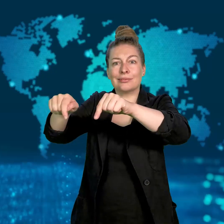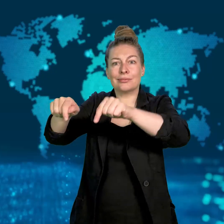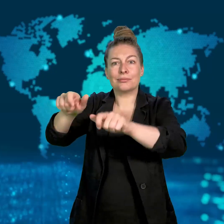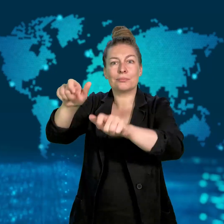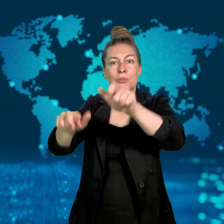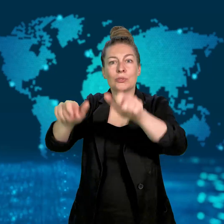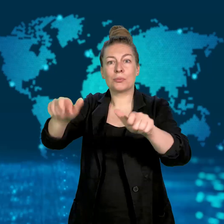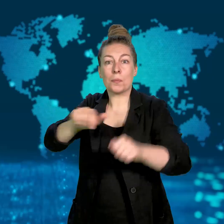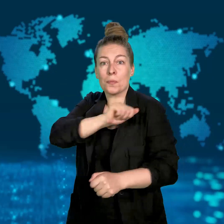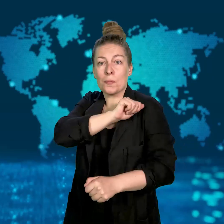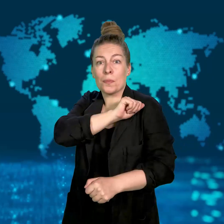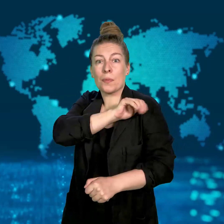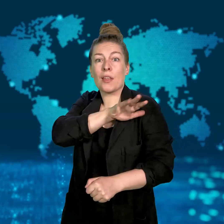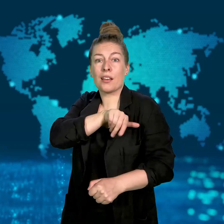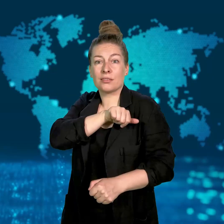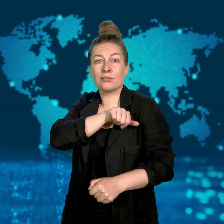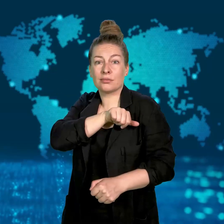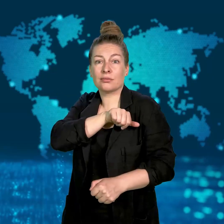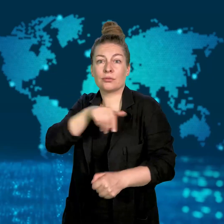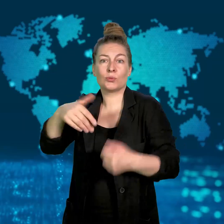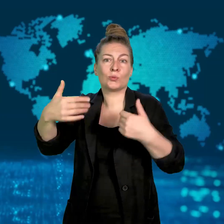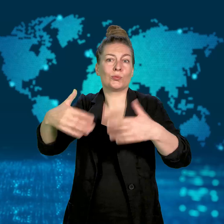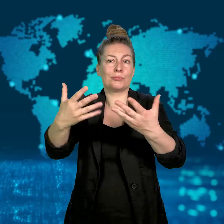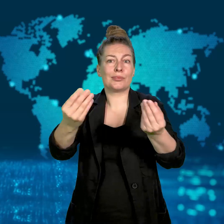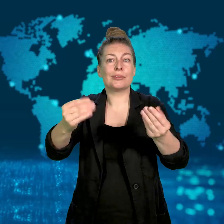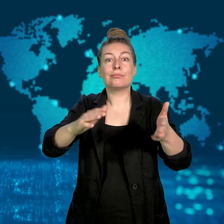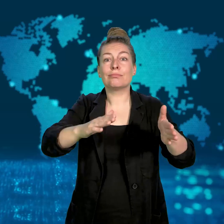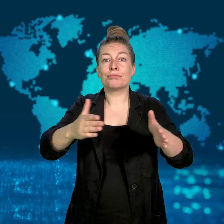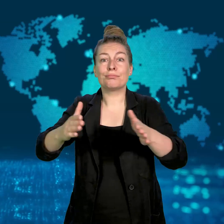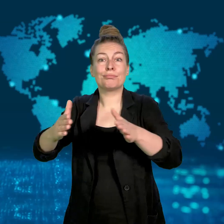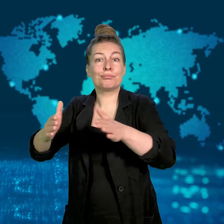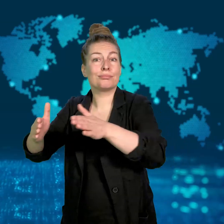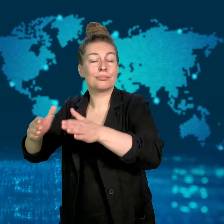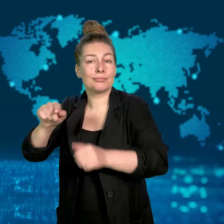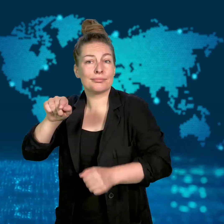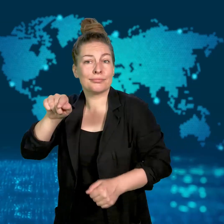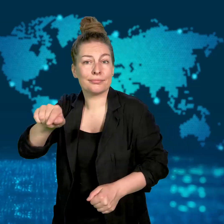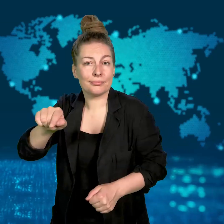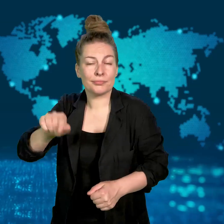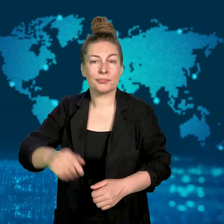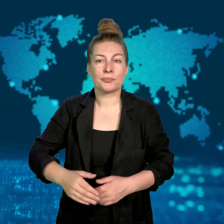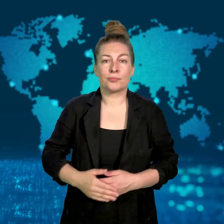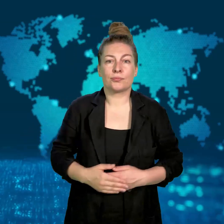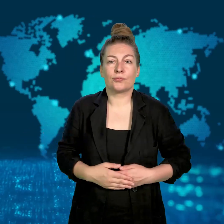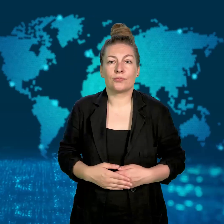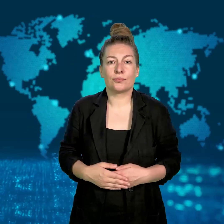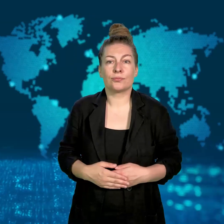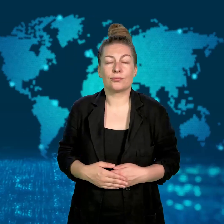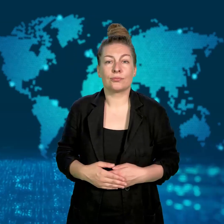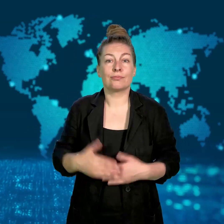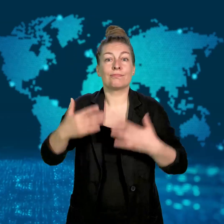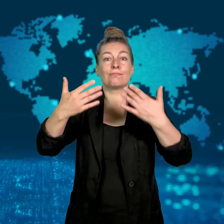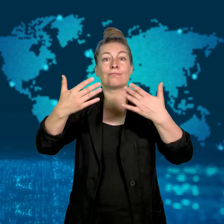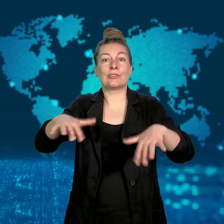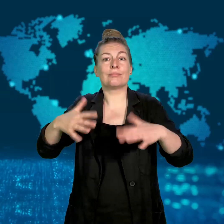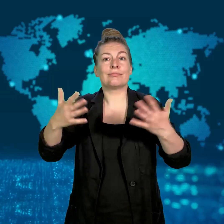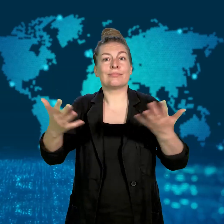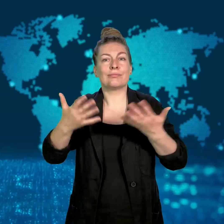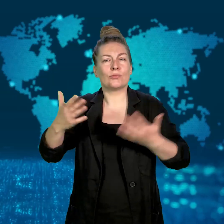This attack came after a barrage of rockets were sent by Hamas toward central Israel.